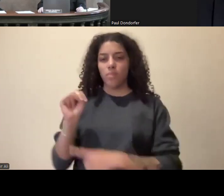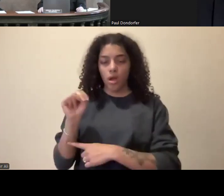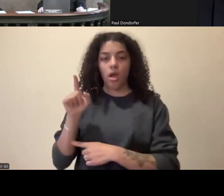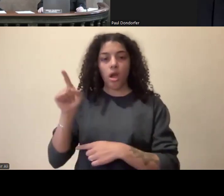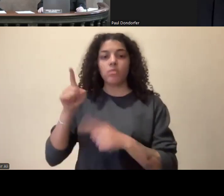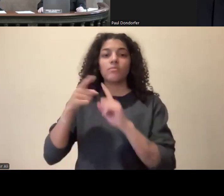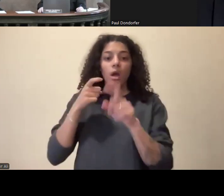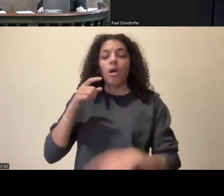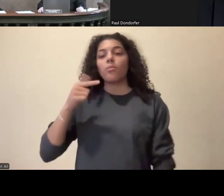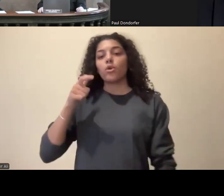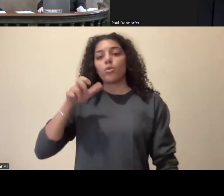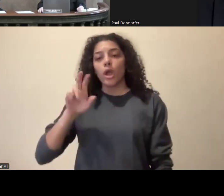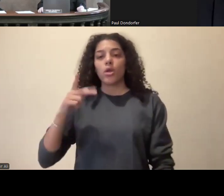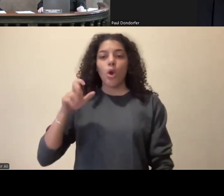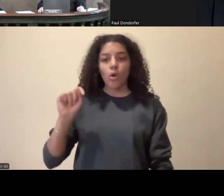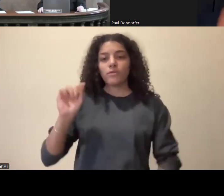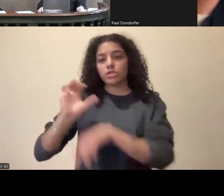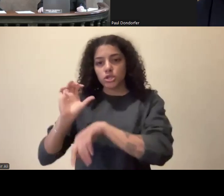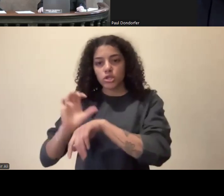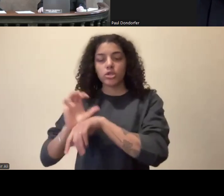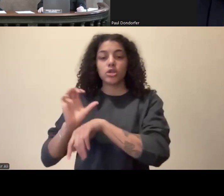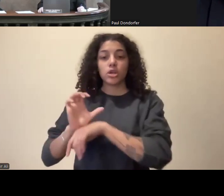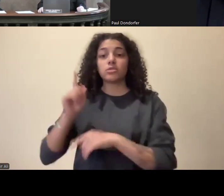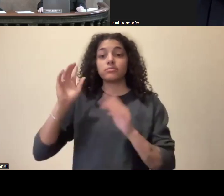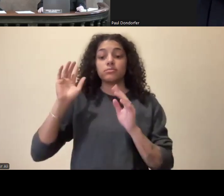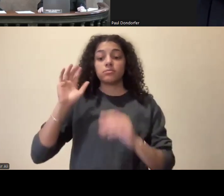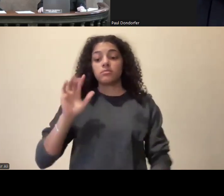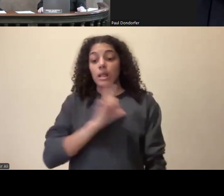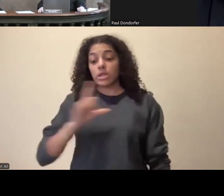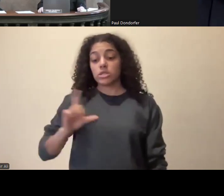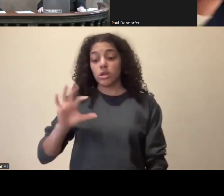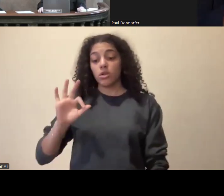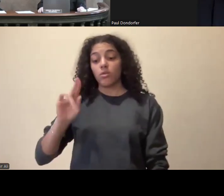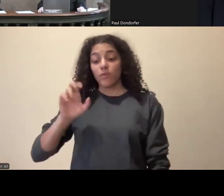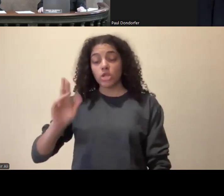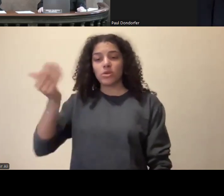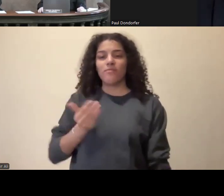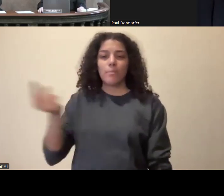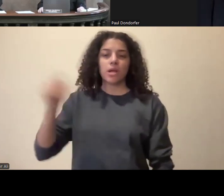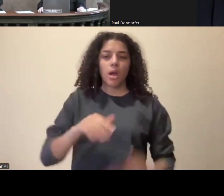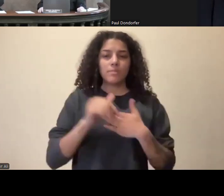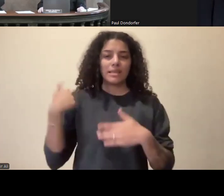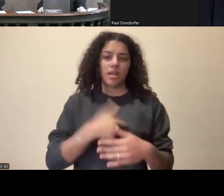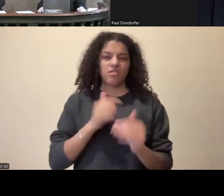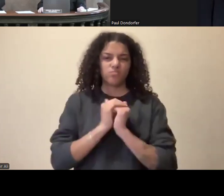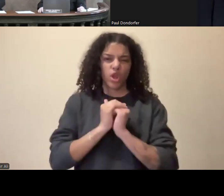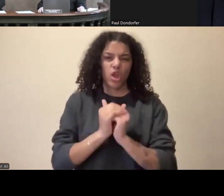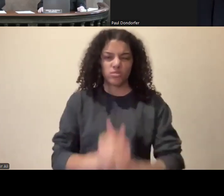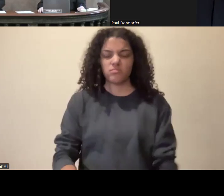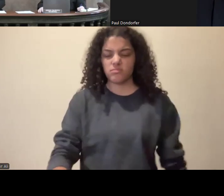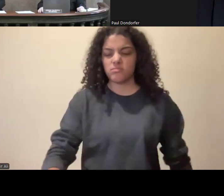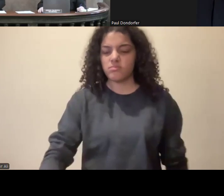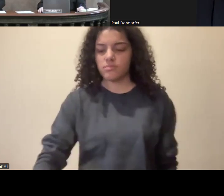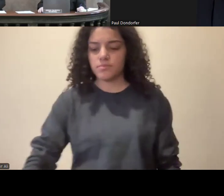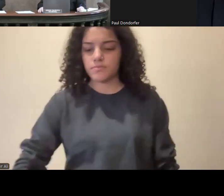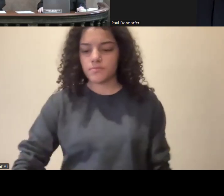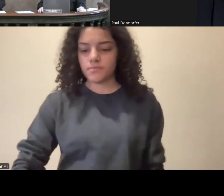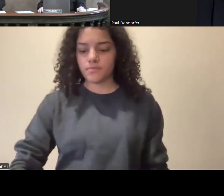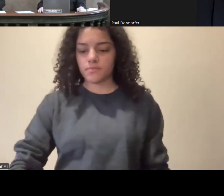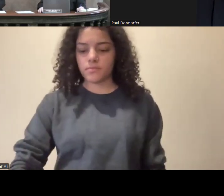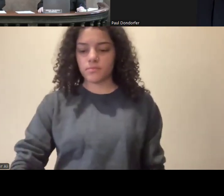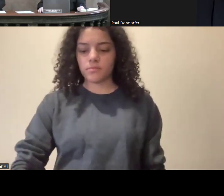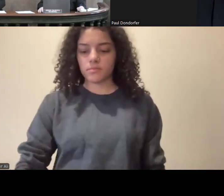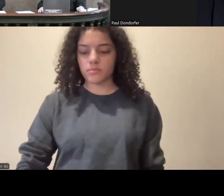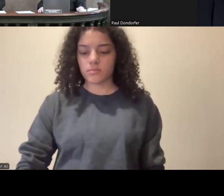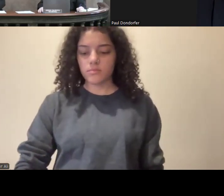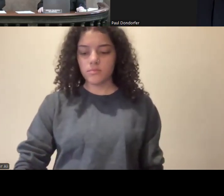Church who has been invited by Legislator Frasier to lead us in a moment of prayer Welcome Come here